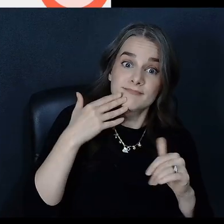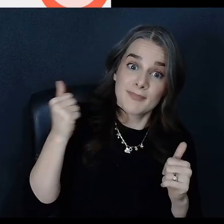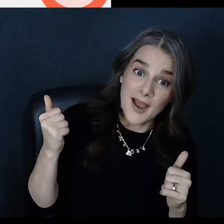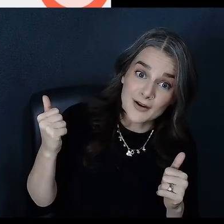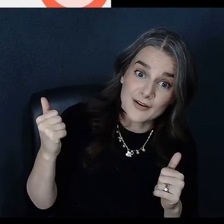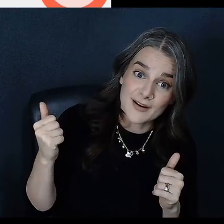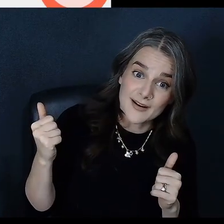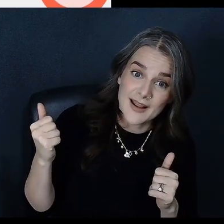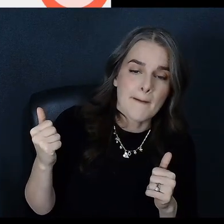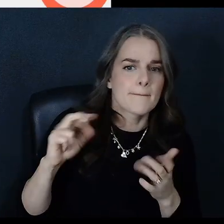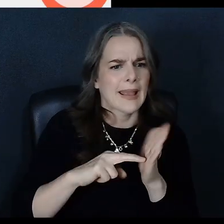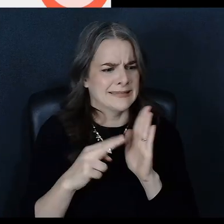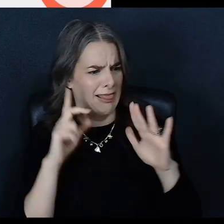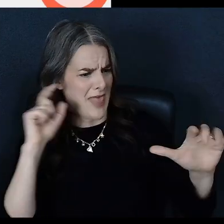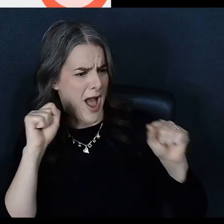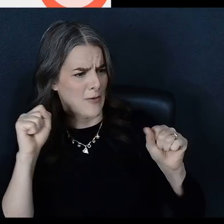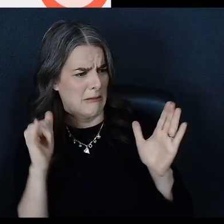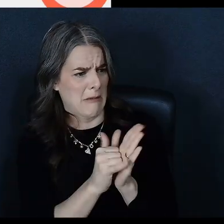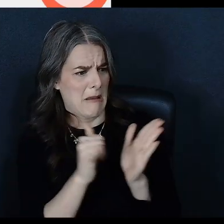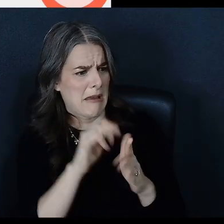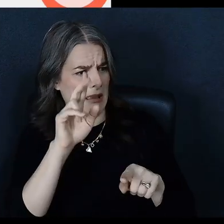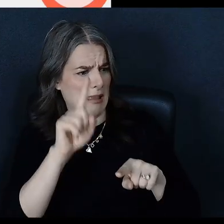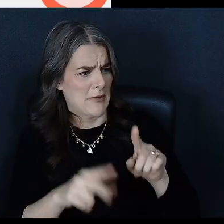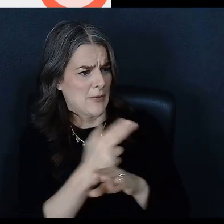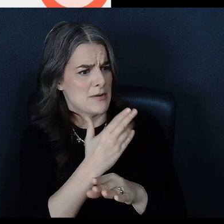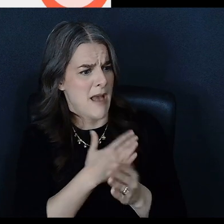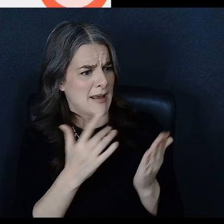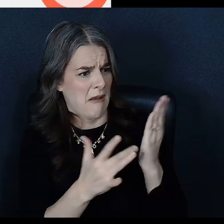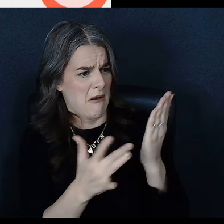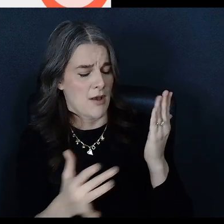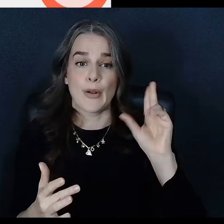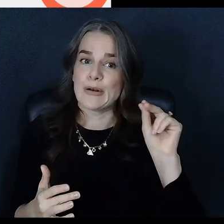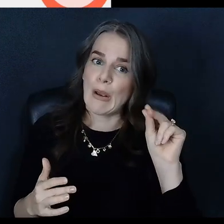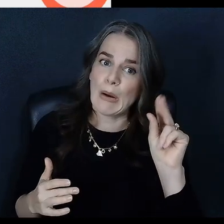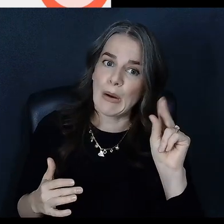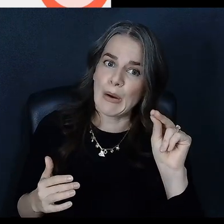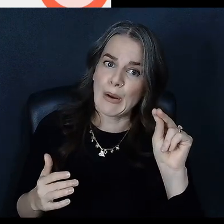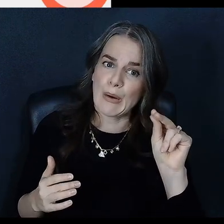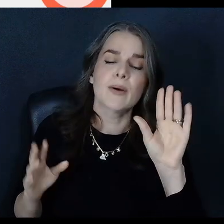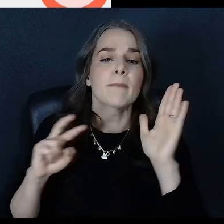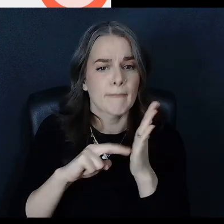It just means you need to be a little more aware. Your microphone needs to be a little better. It needs to be a little closer to you.